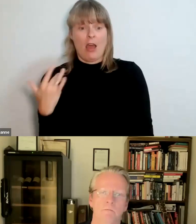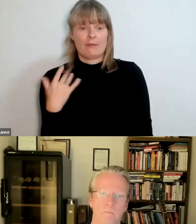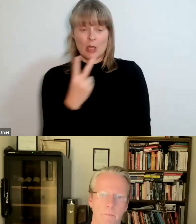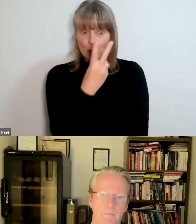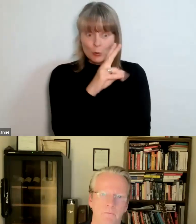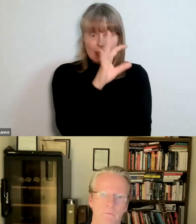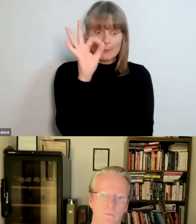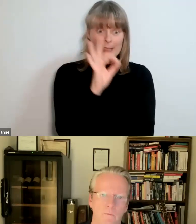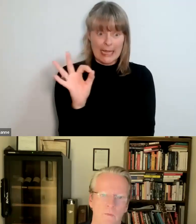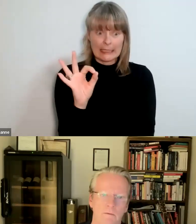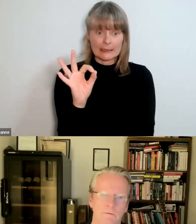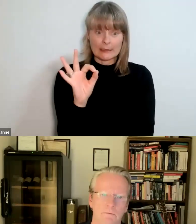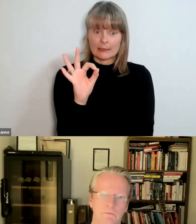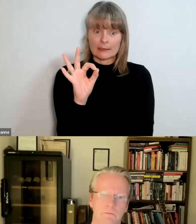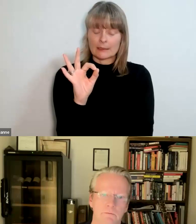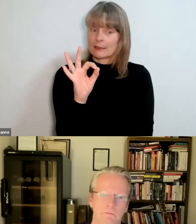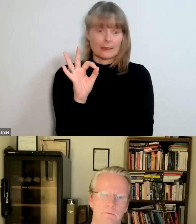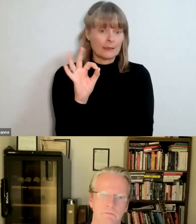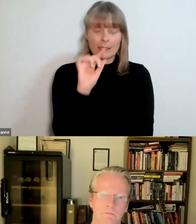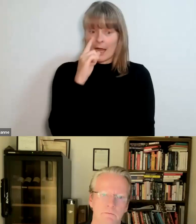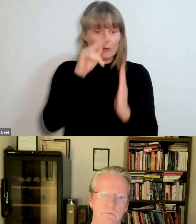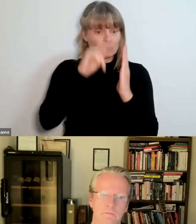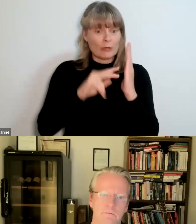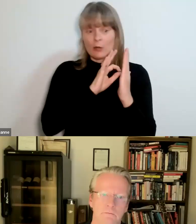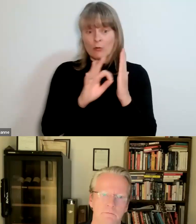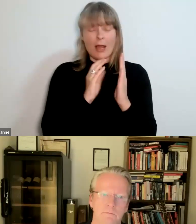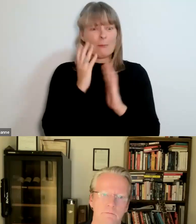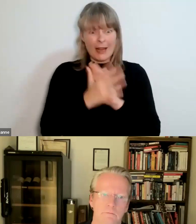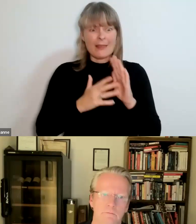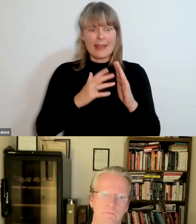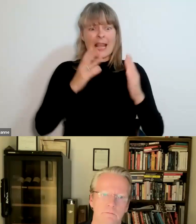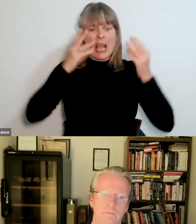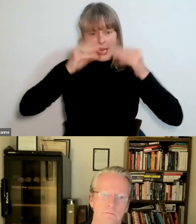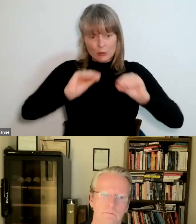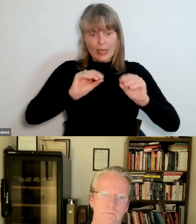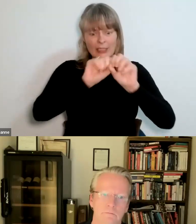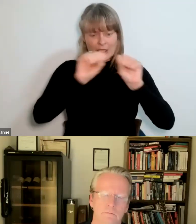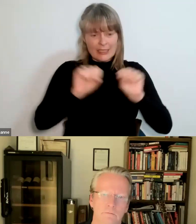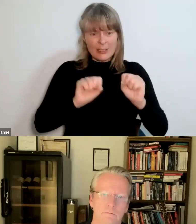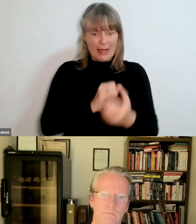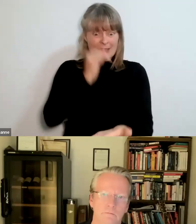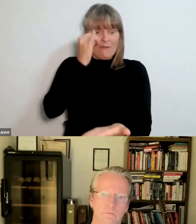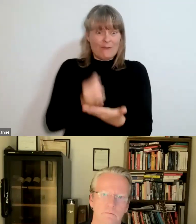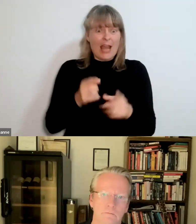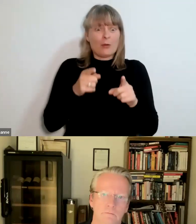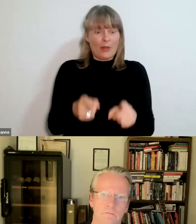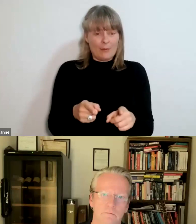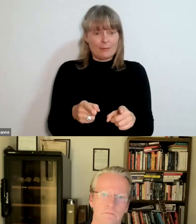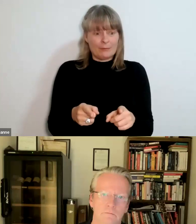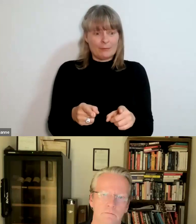at a level that they need for daily life. 20% have just totally been failed by the education system